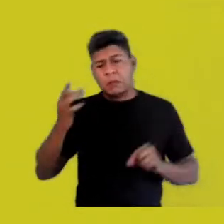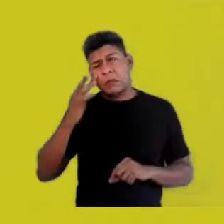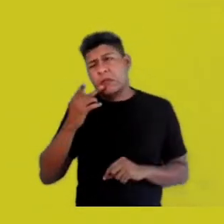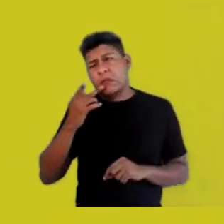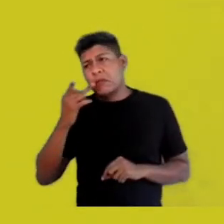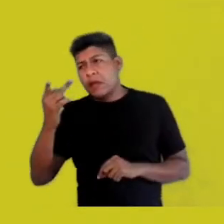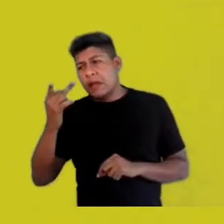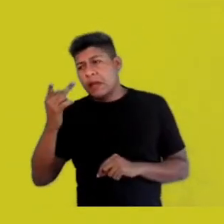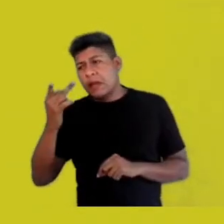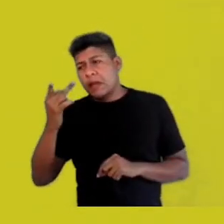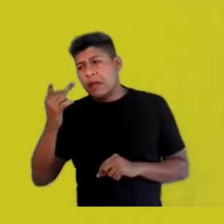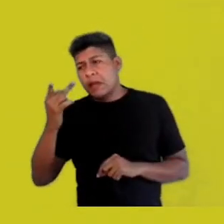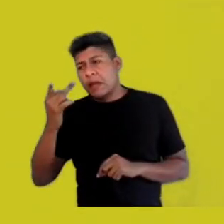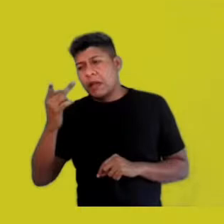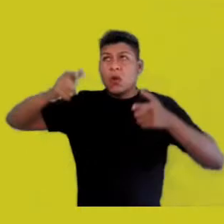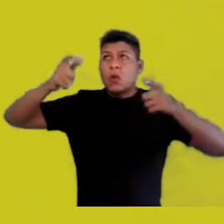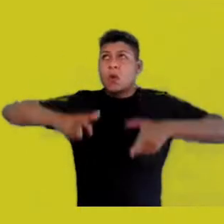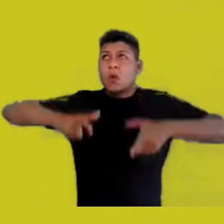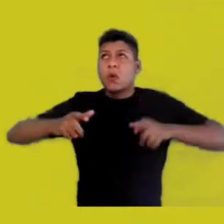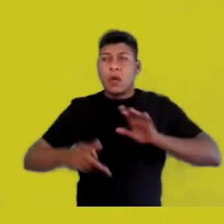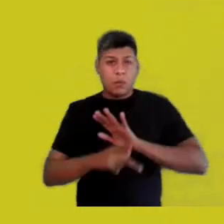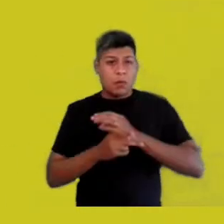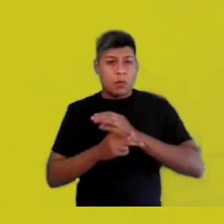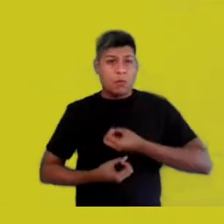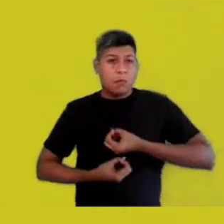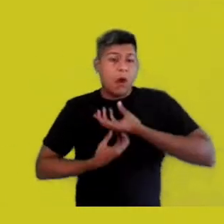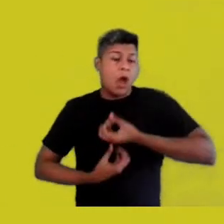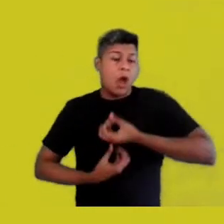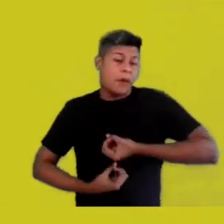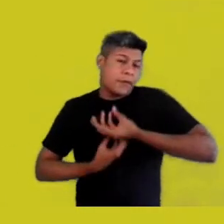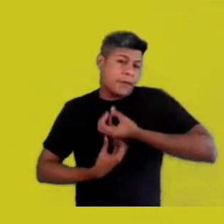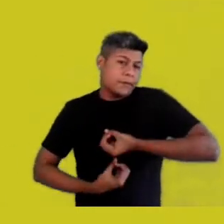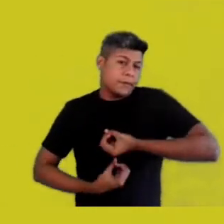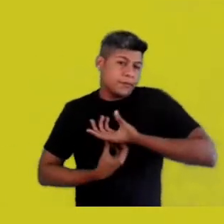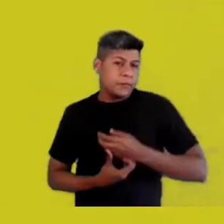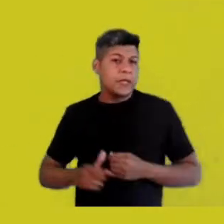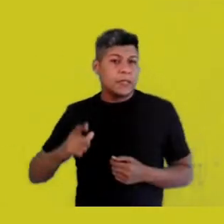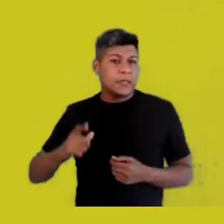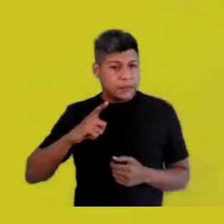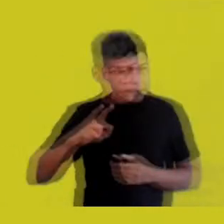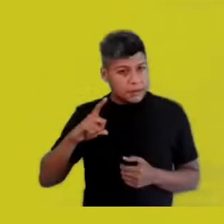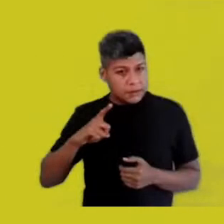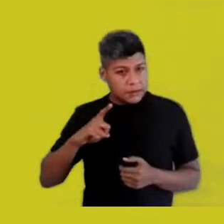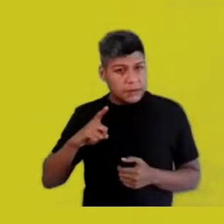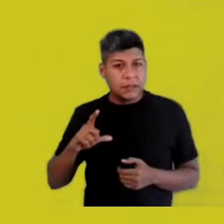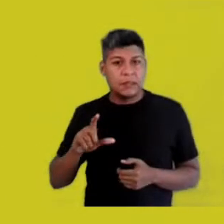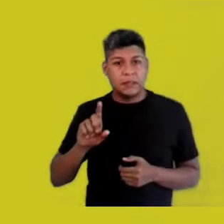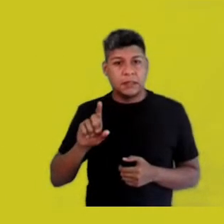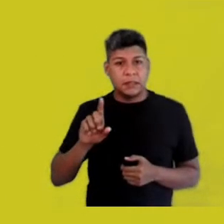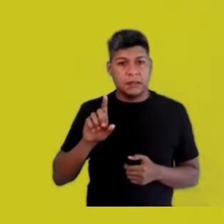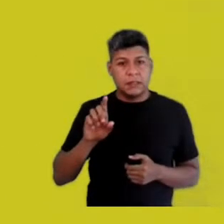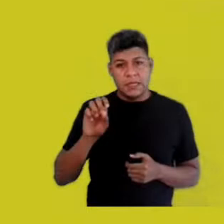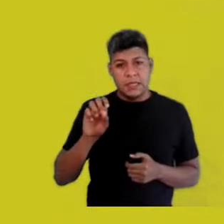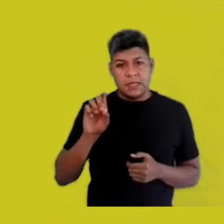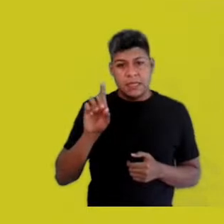Poetics of Enchantment. We have Tiganá Santana, from Bahia,